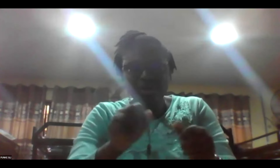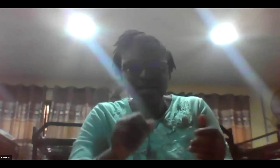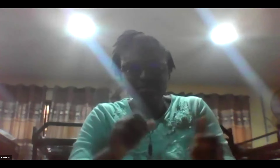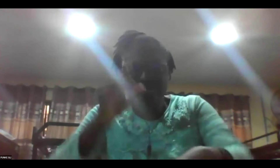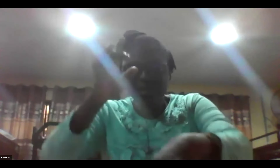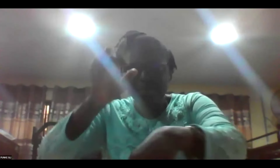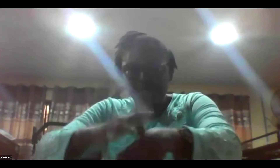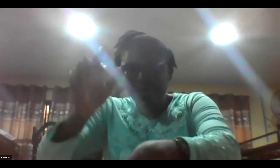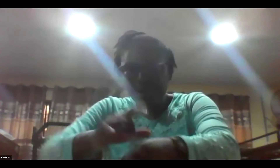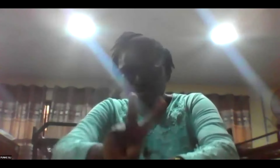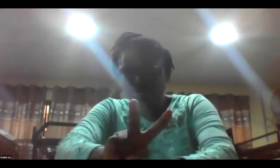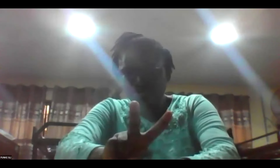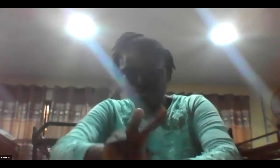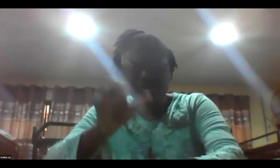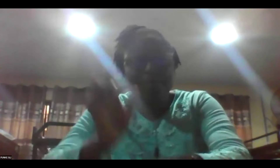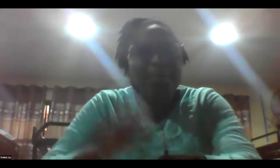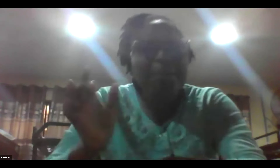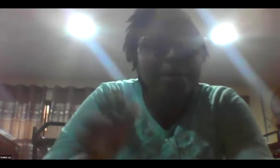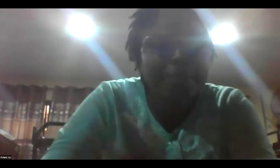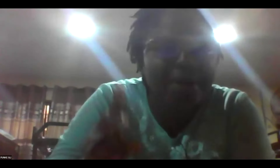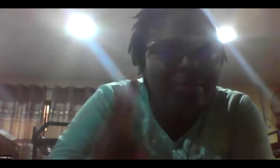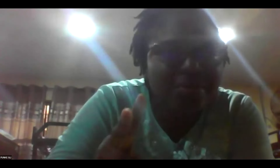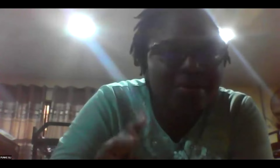When you double tap her video, she will be the major one.